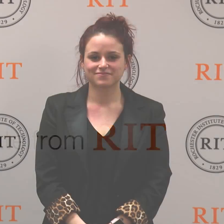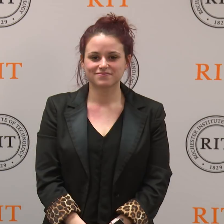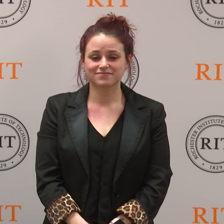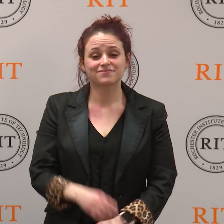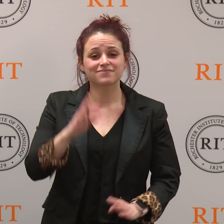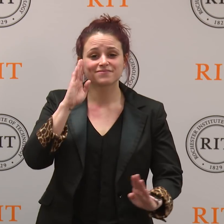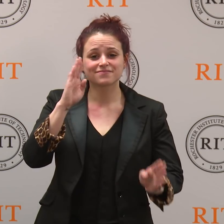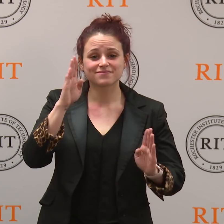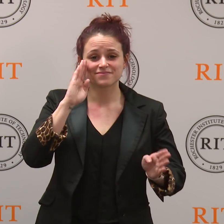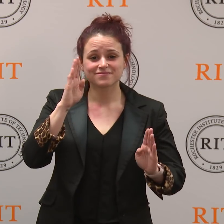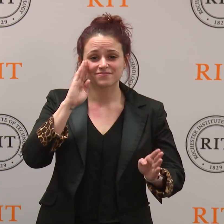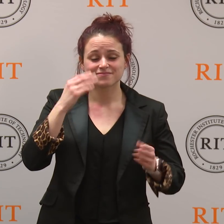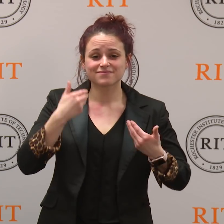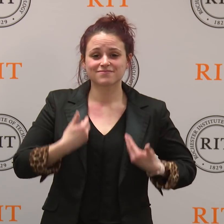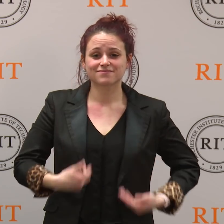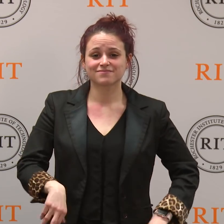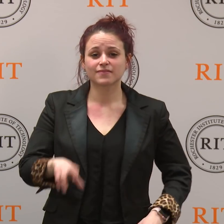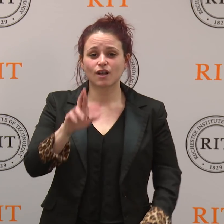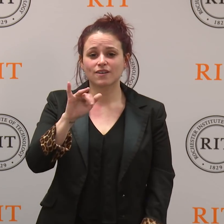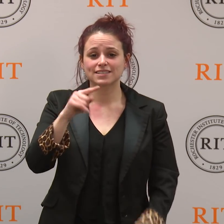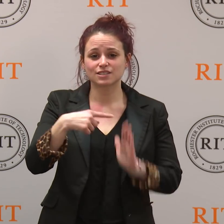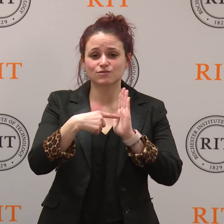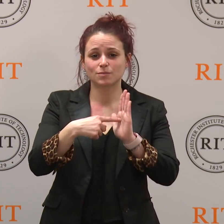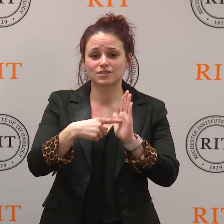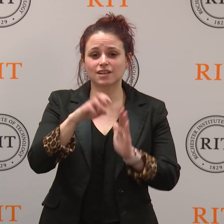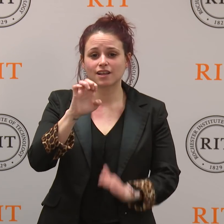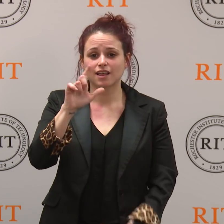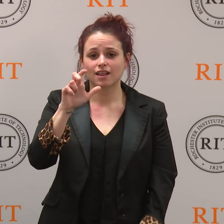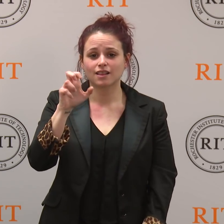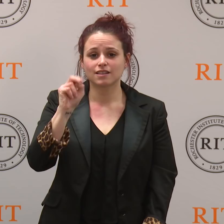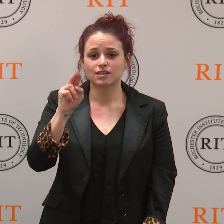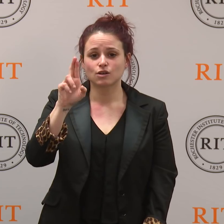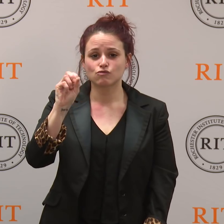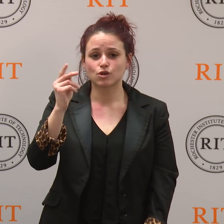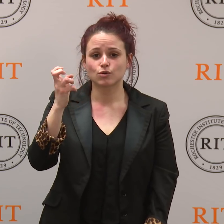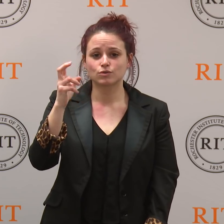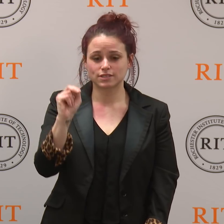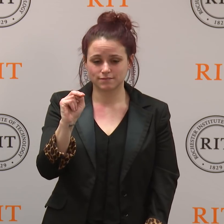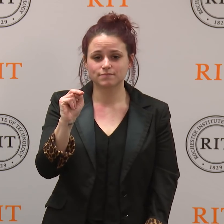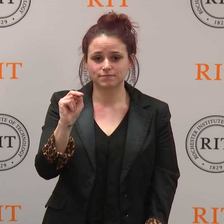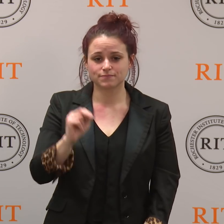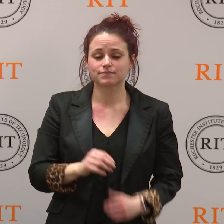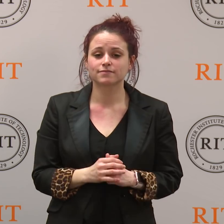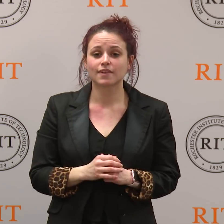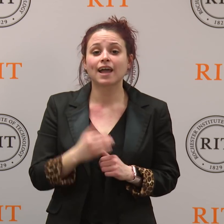Hello, I’m Ellen Rosen, spokesperson for RIT, with an important message